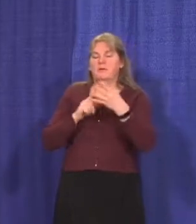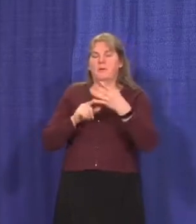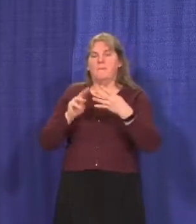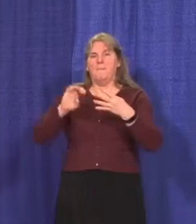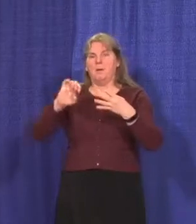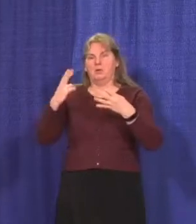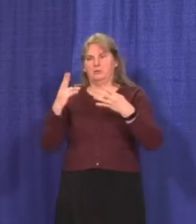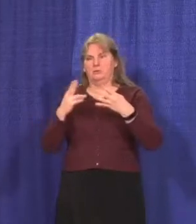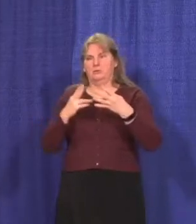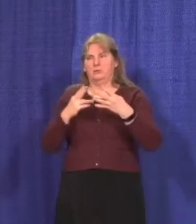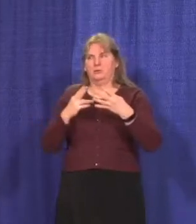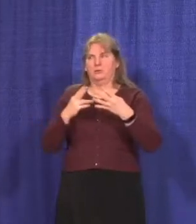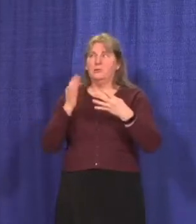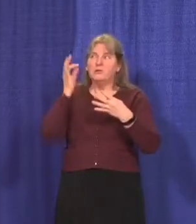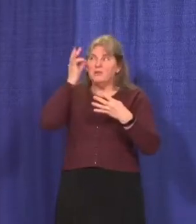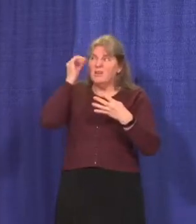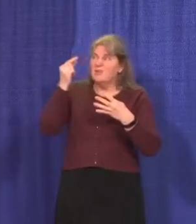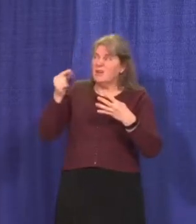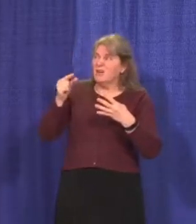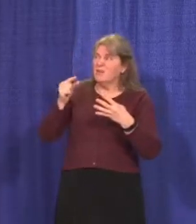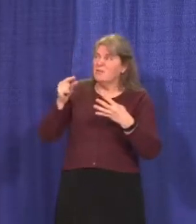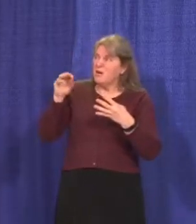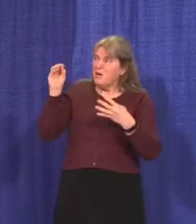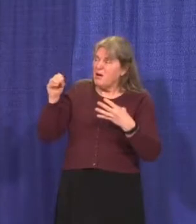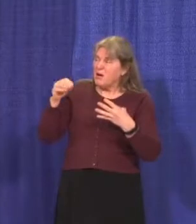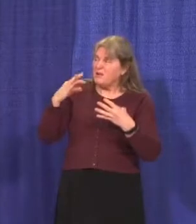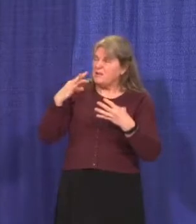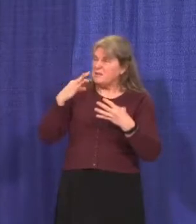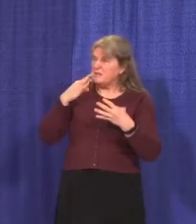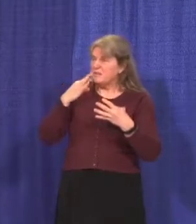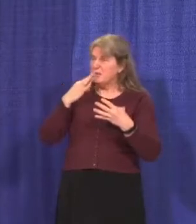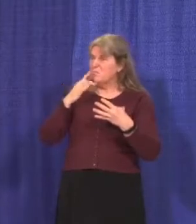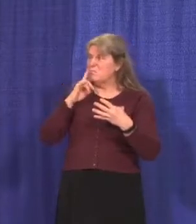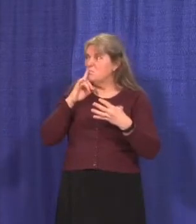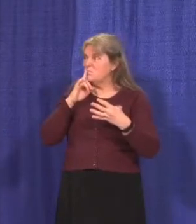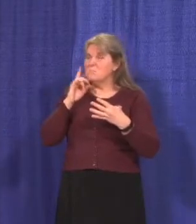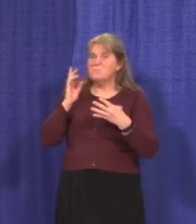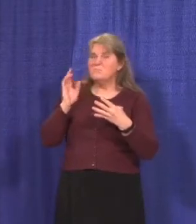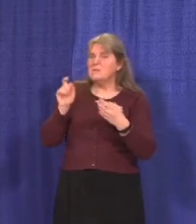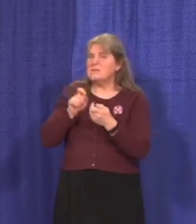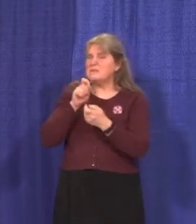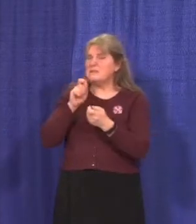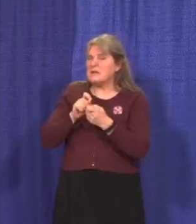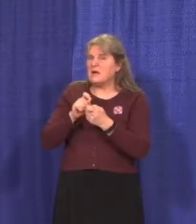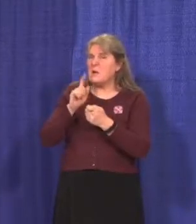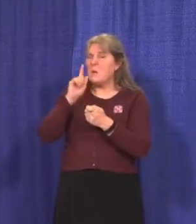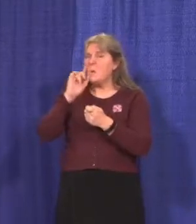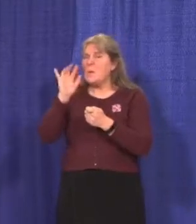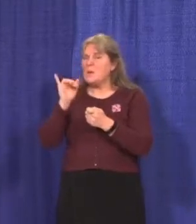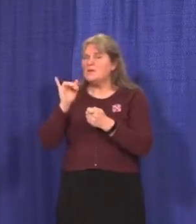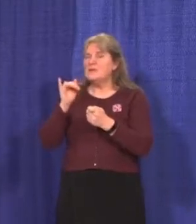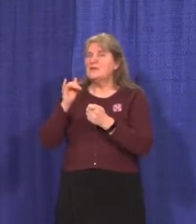speculation is passed that.